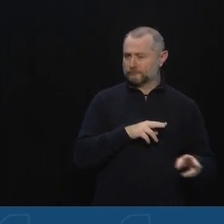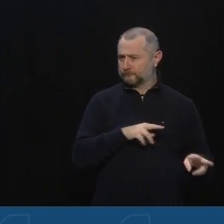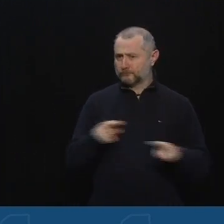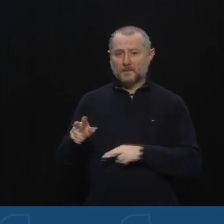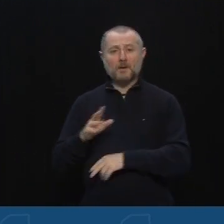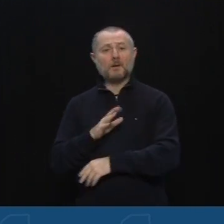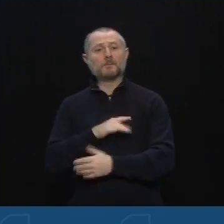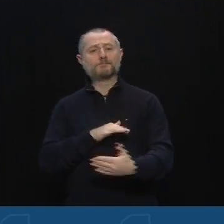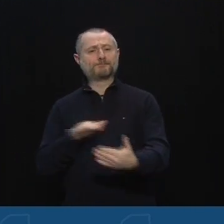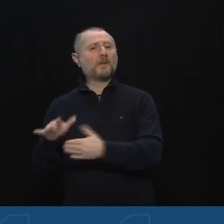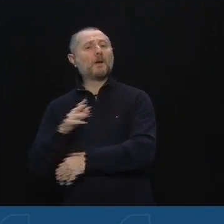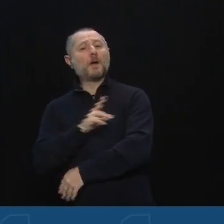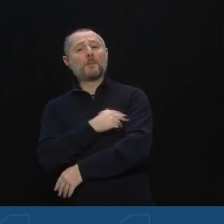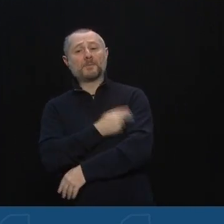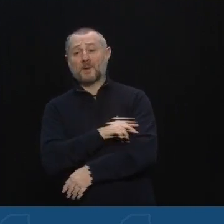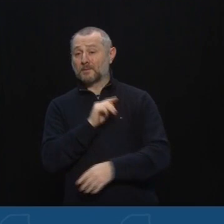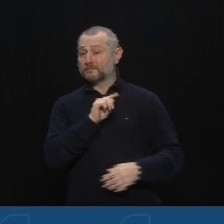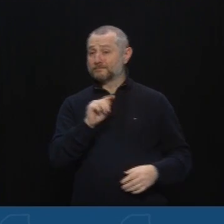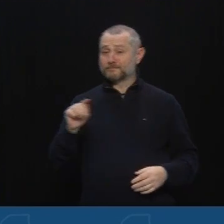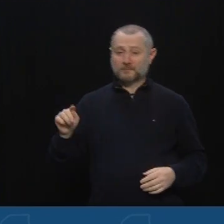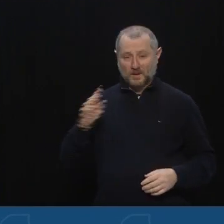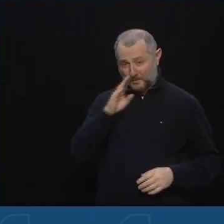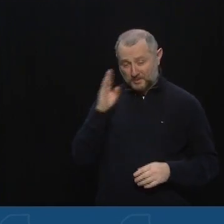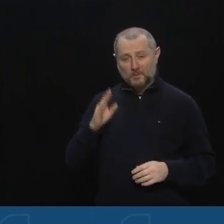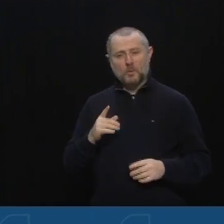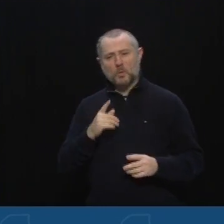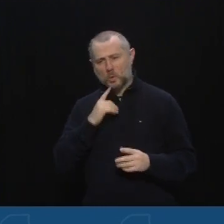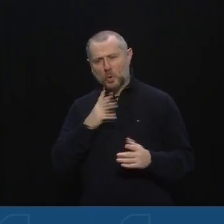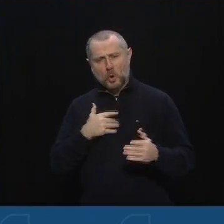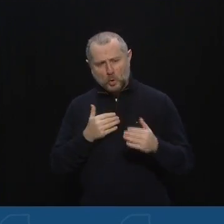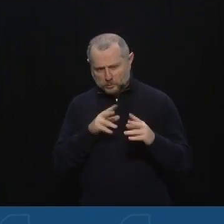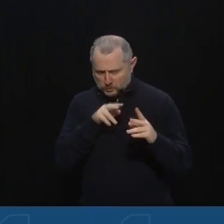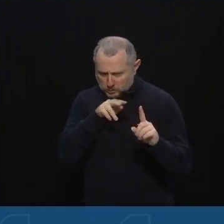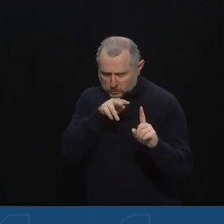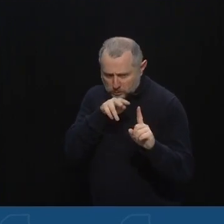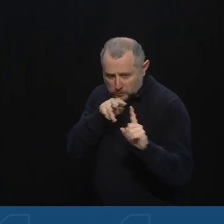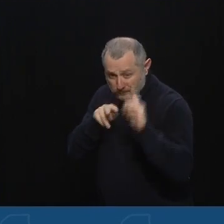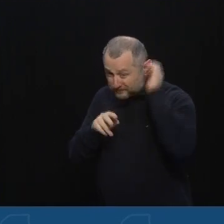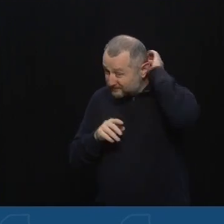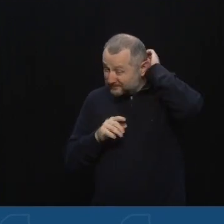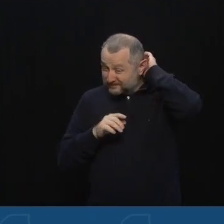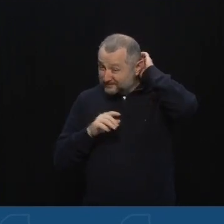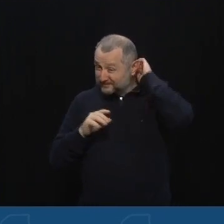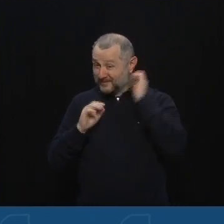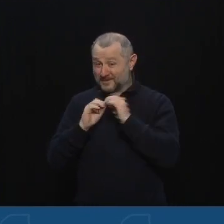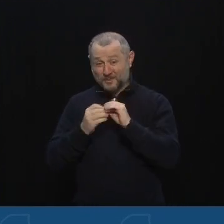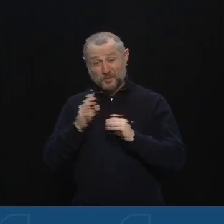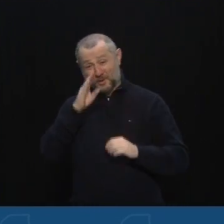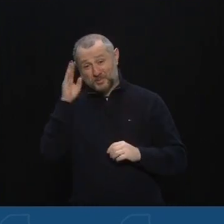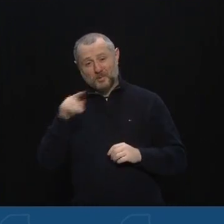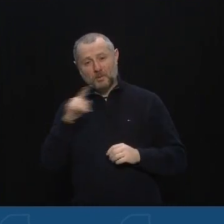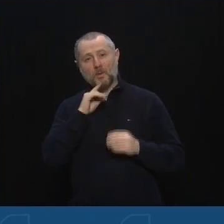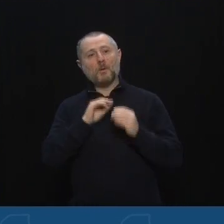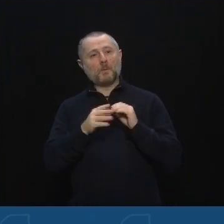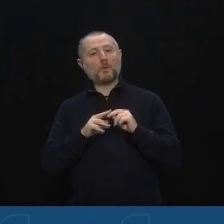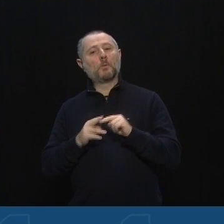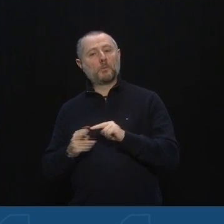MY GREATEST STESOR. GETTING PEOPLE VACCINATED. WHAT IS GOING ON IN THE HOSPITALS? VERY CLOSELY.